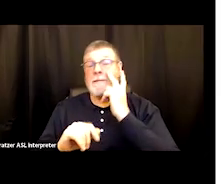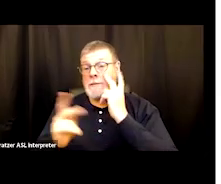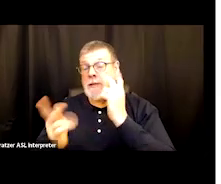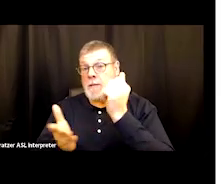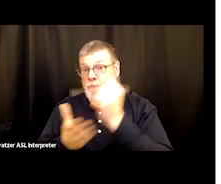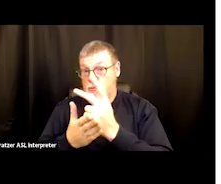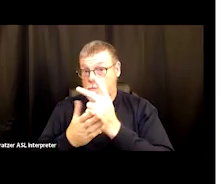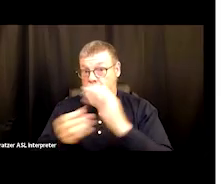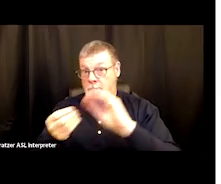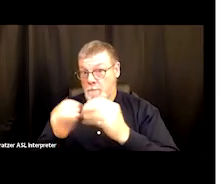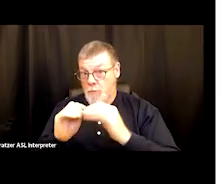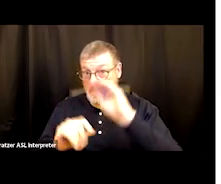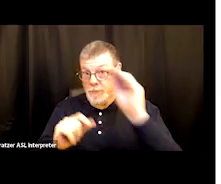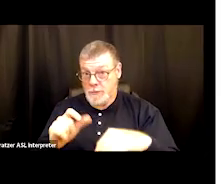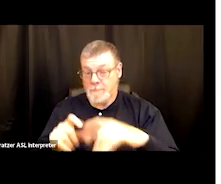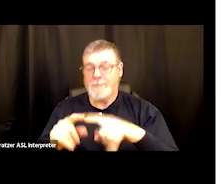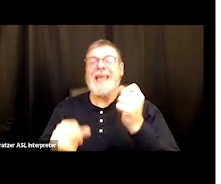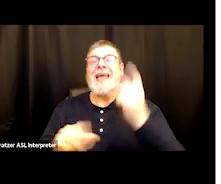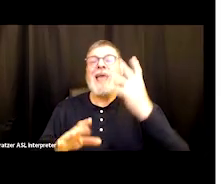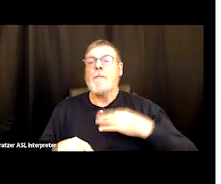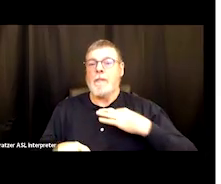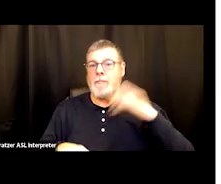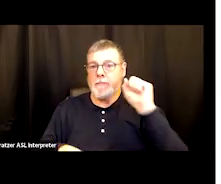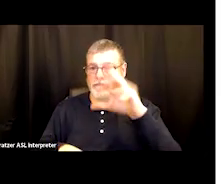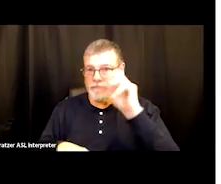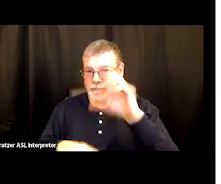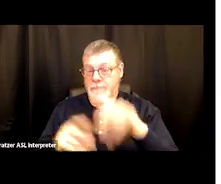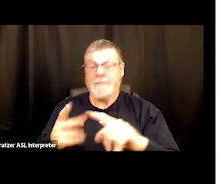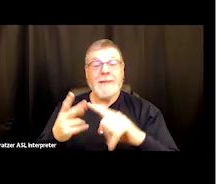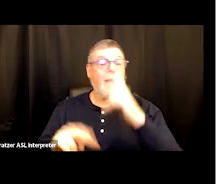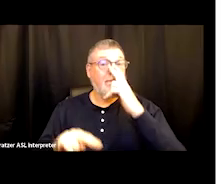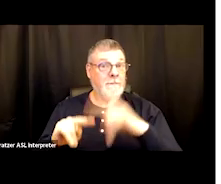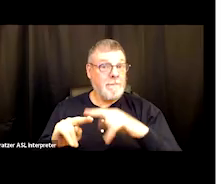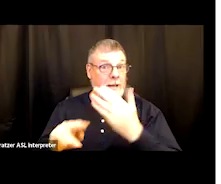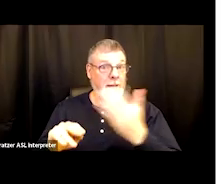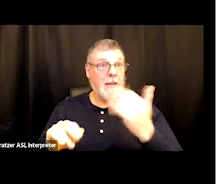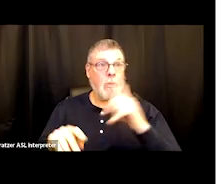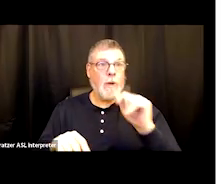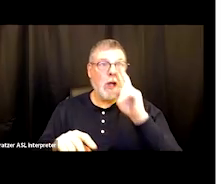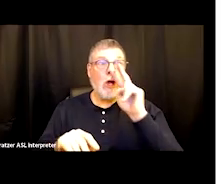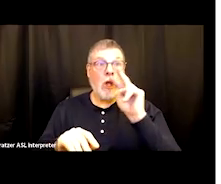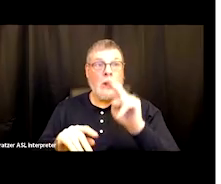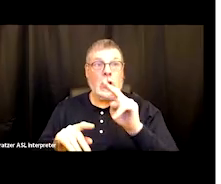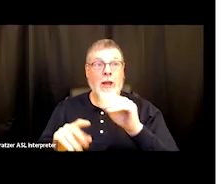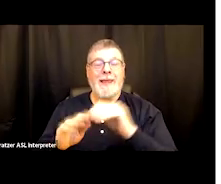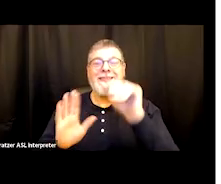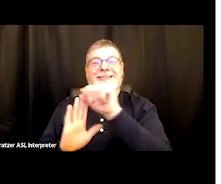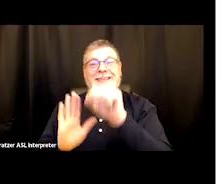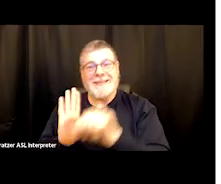how many applications you've submitted. Another fun thing I like is you can look at the approval rates in the state that you're working in